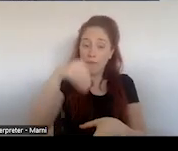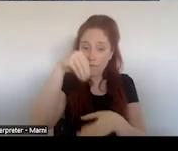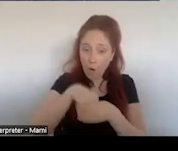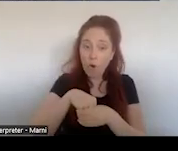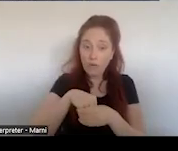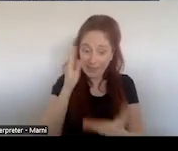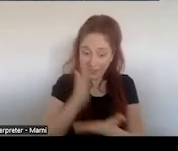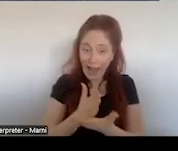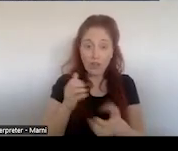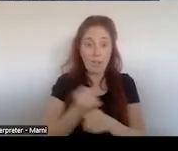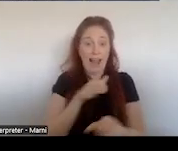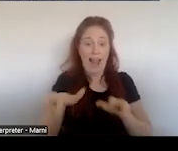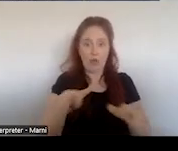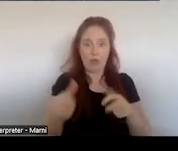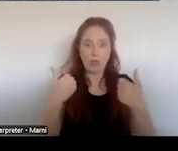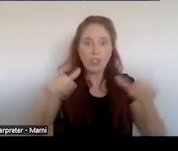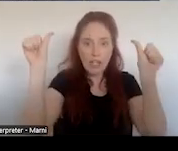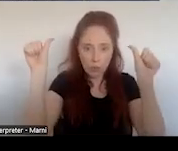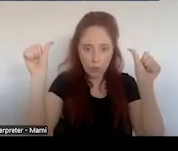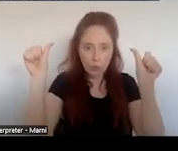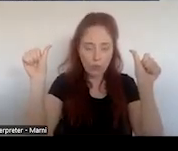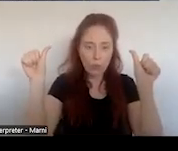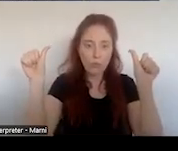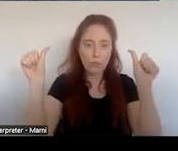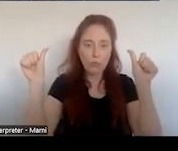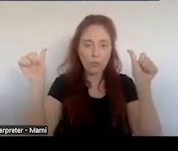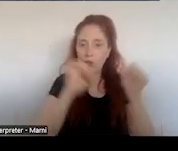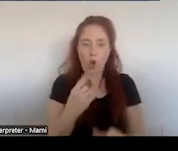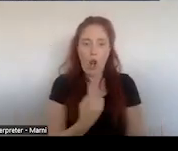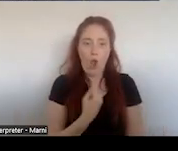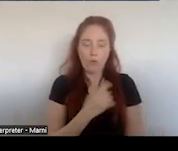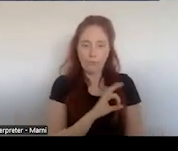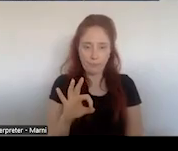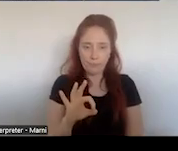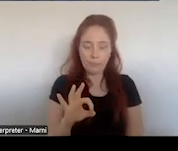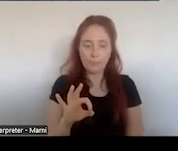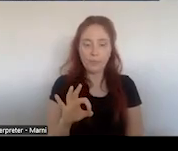people with disability, but it's also important to note that the government is aware that many